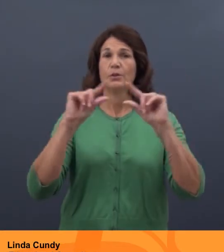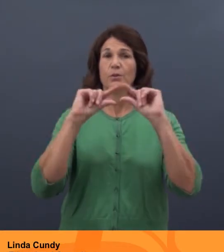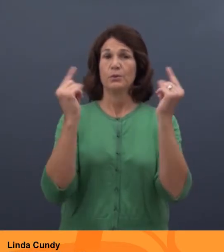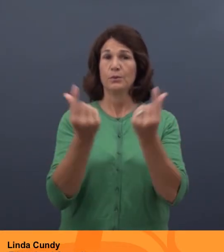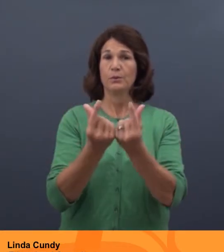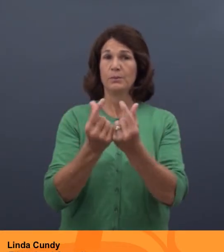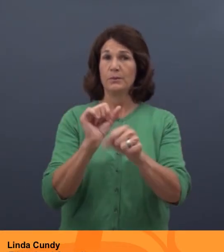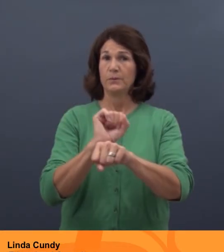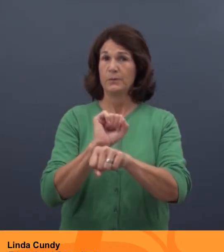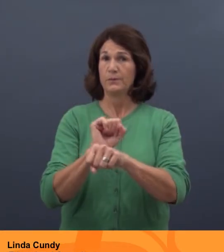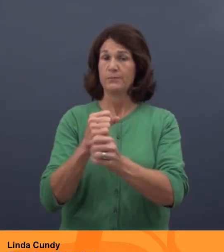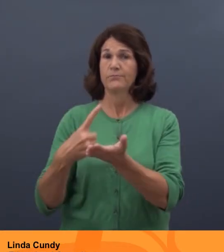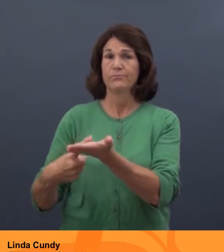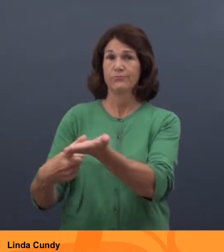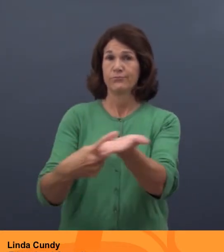Group Work and Discussion.